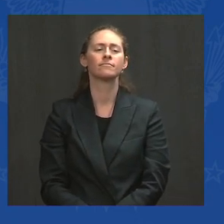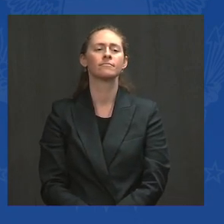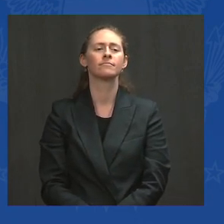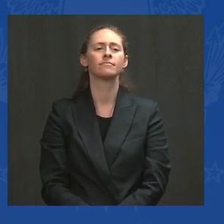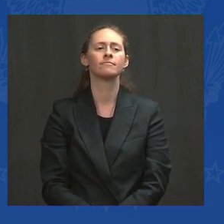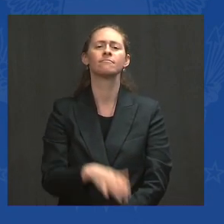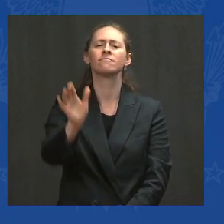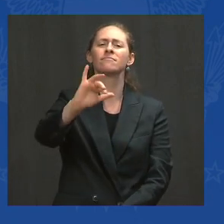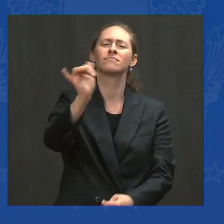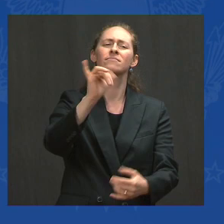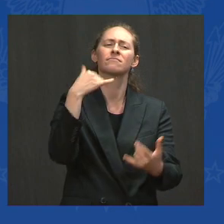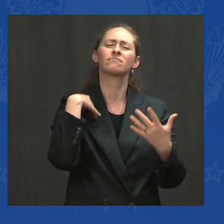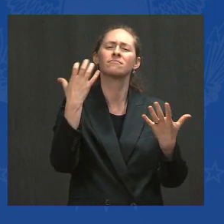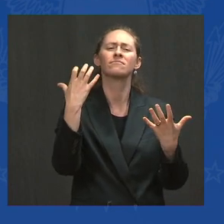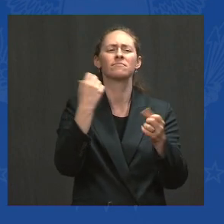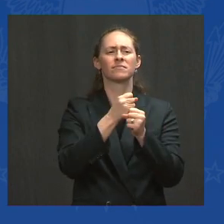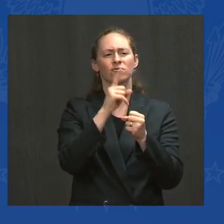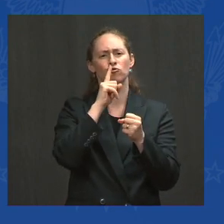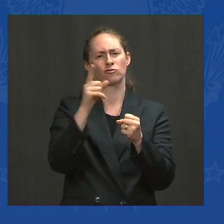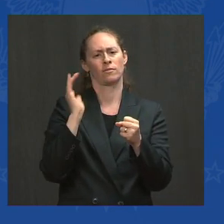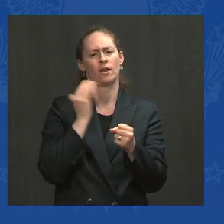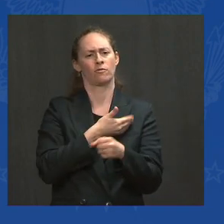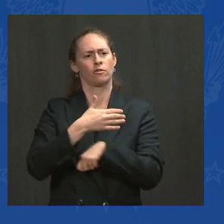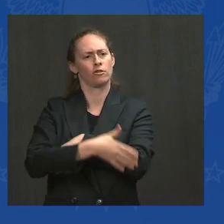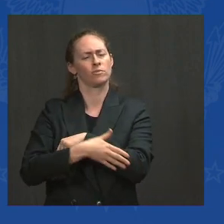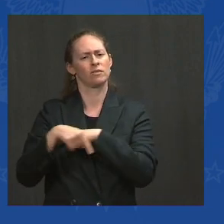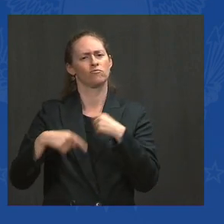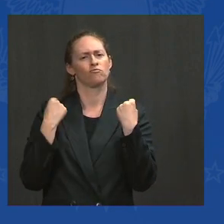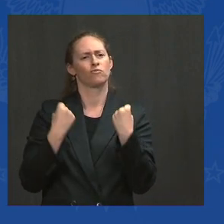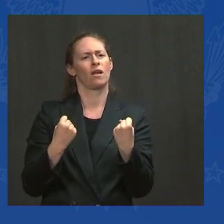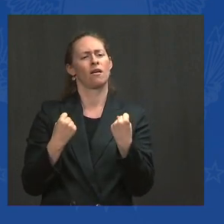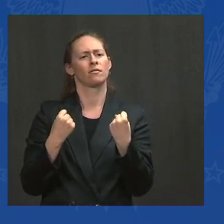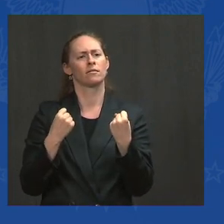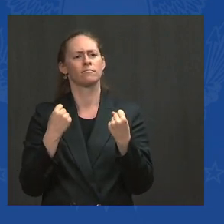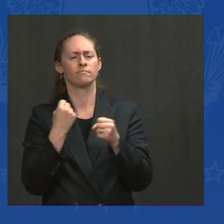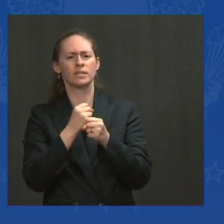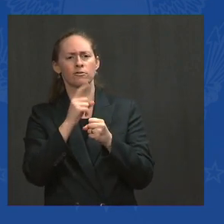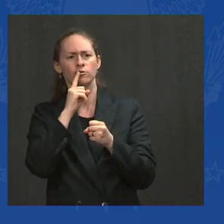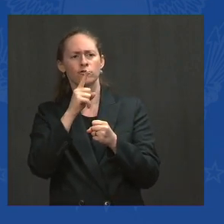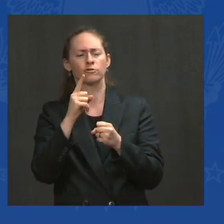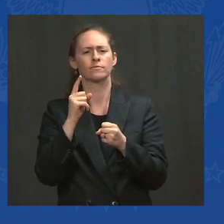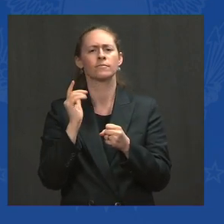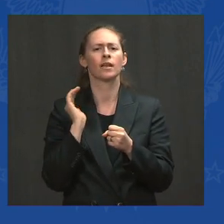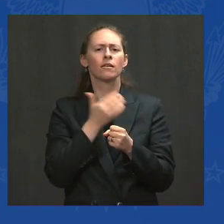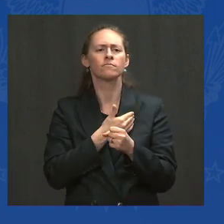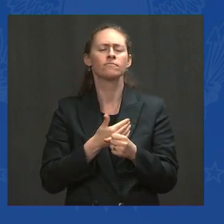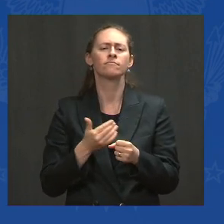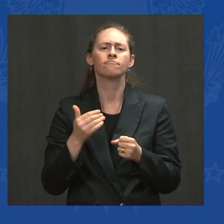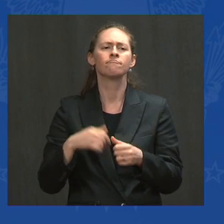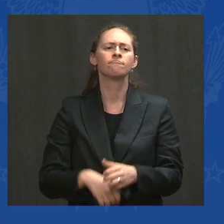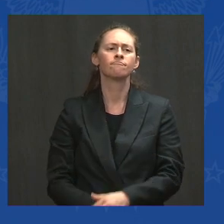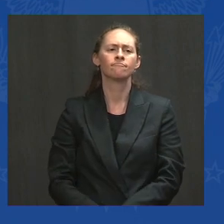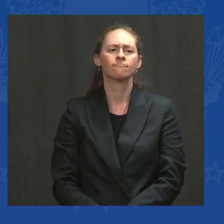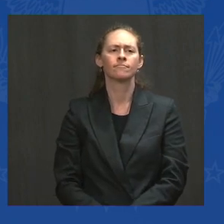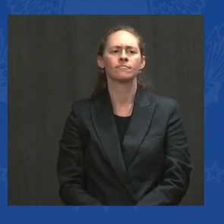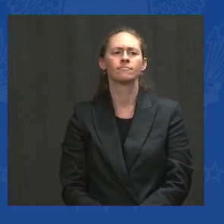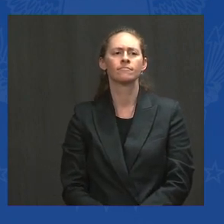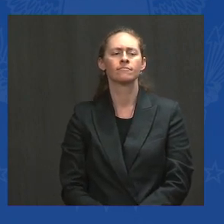core strengths to meet the strategic competition with China and other nations that is really going to